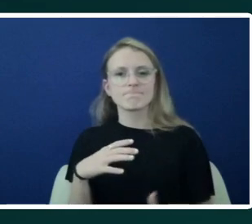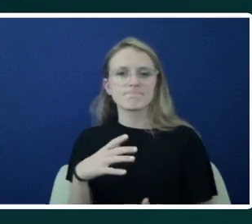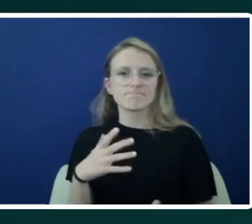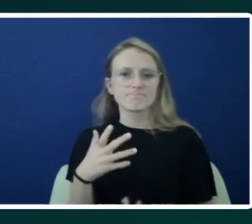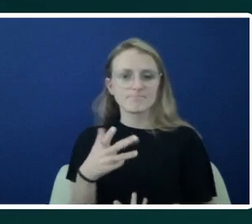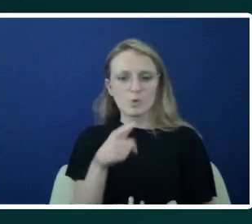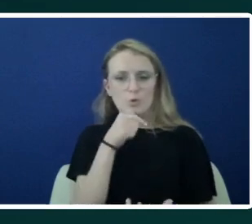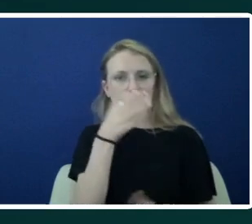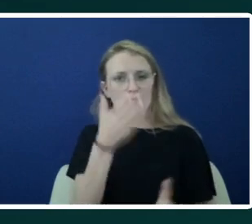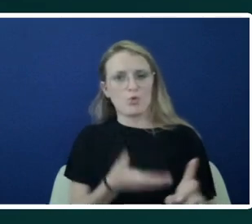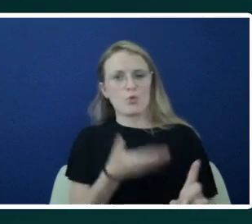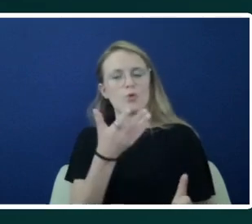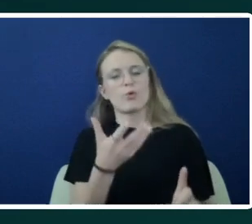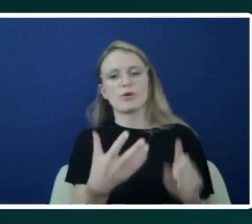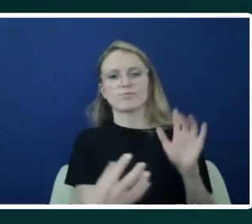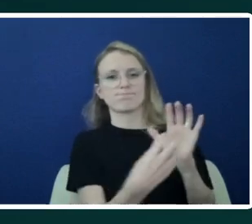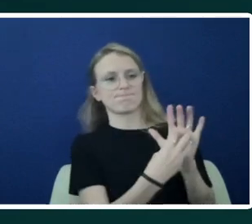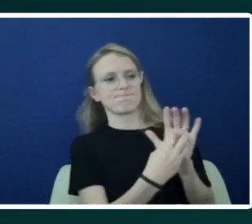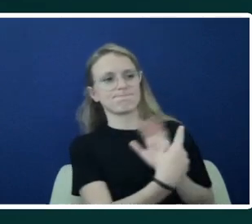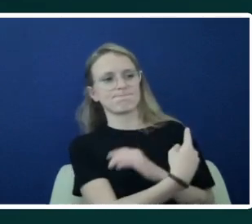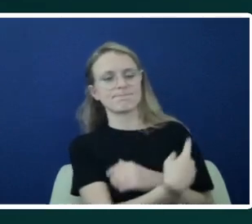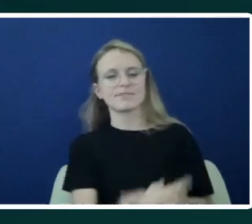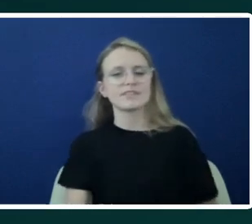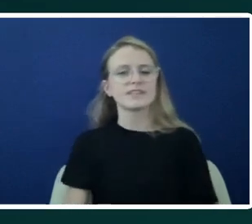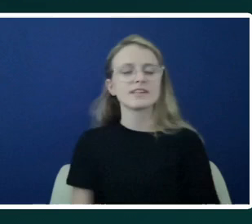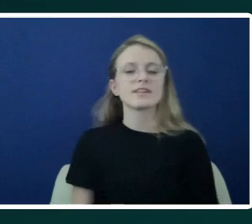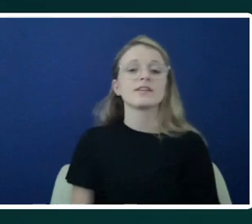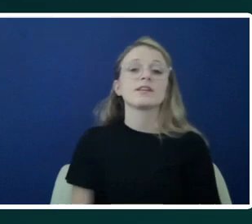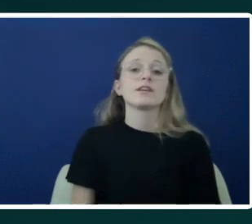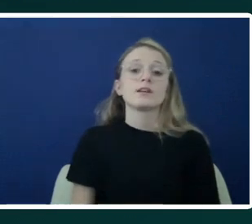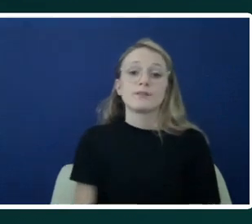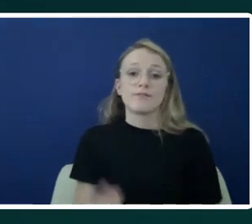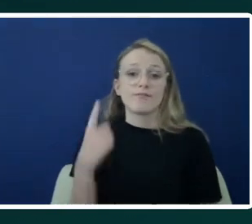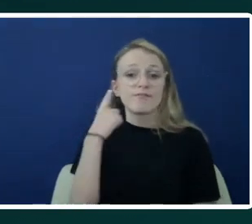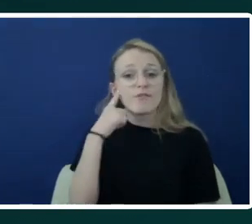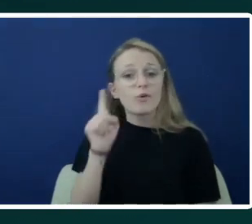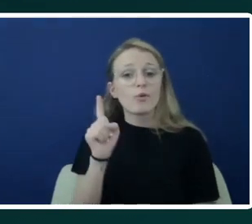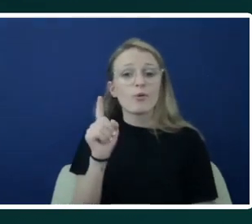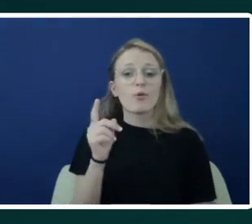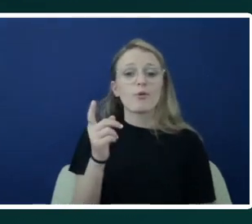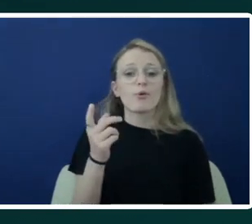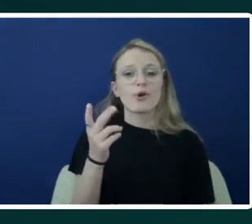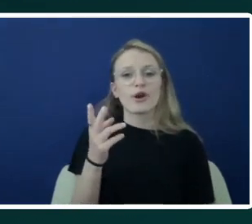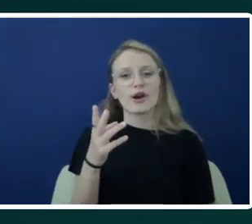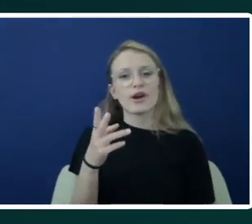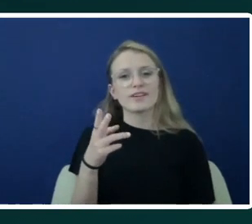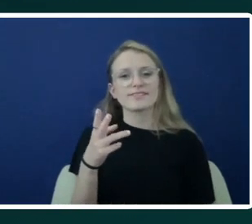So, for the -- I would say the relatively short-lived existence of this organization,